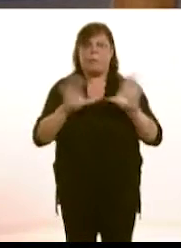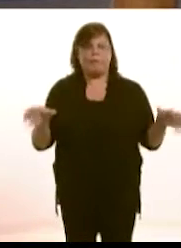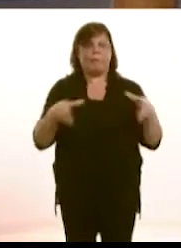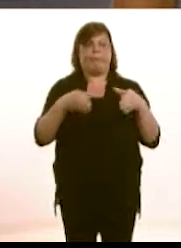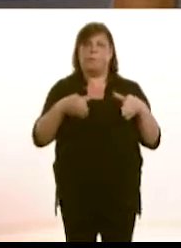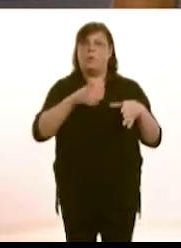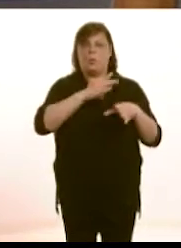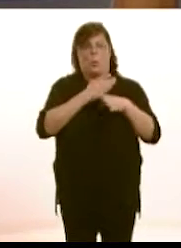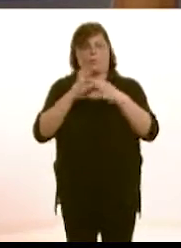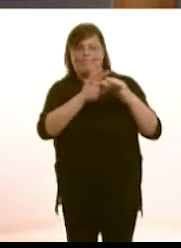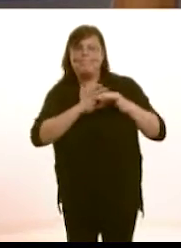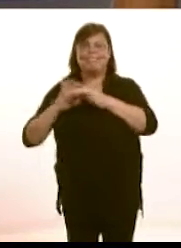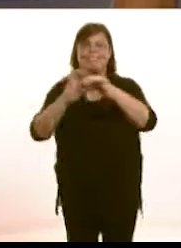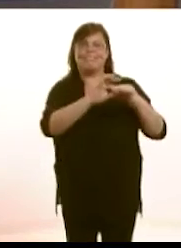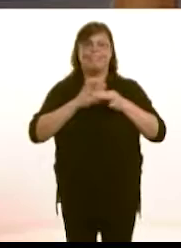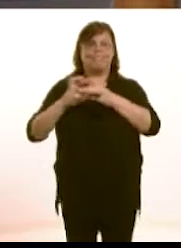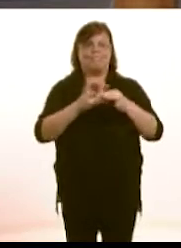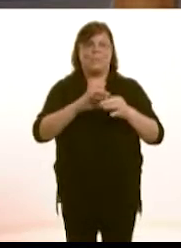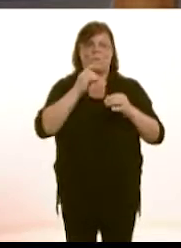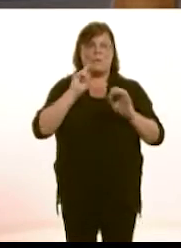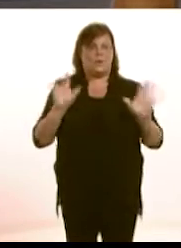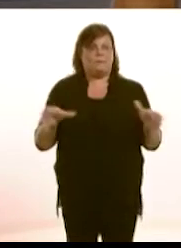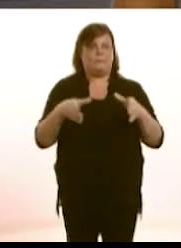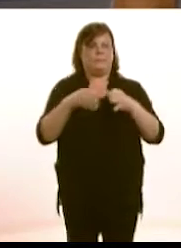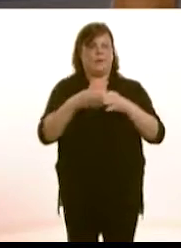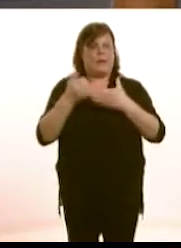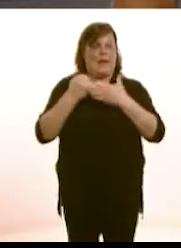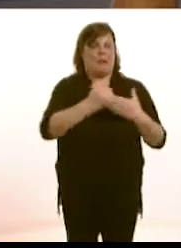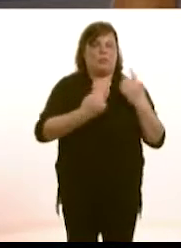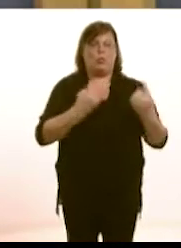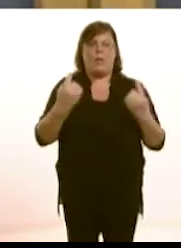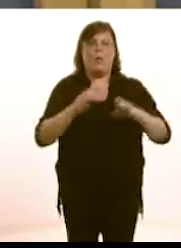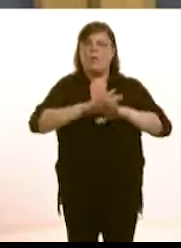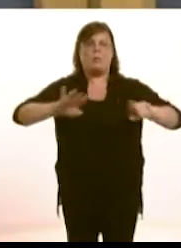collaborators for collective prosperity rather than competitors. Jenny Rathbone: 2.